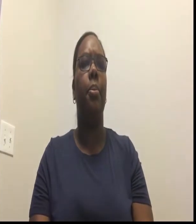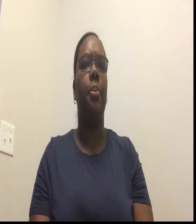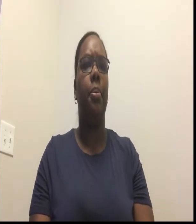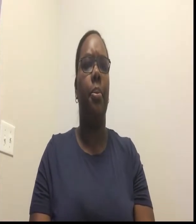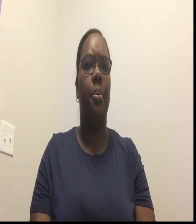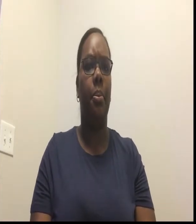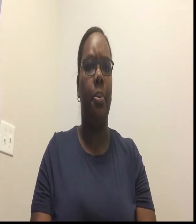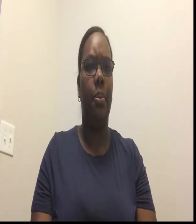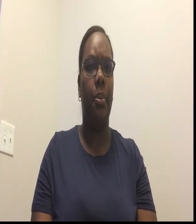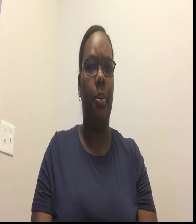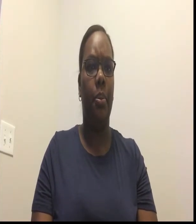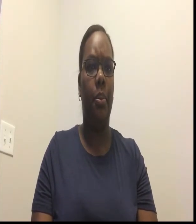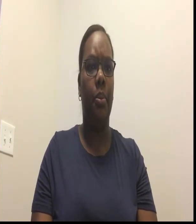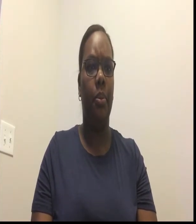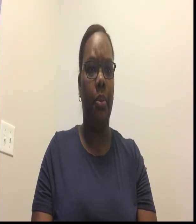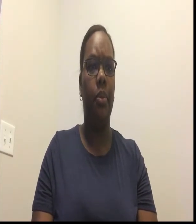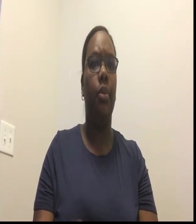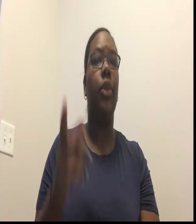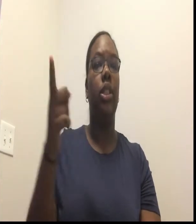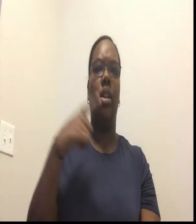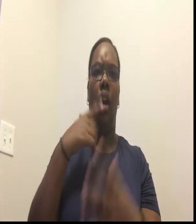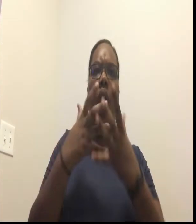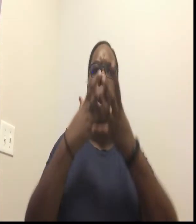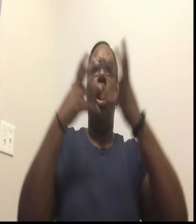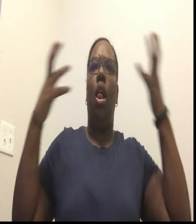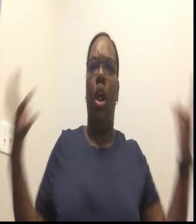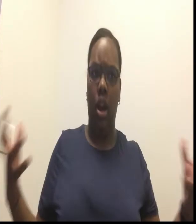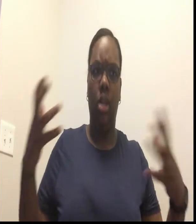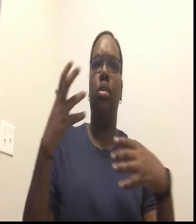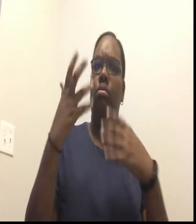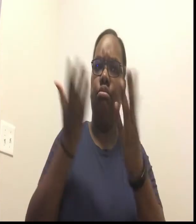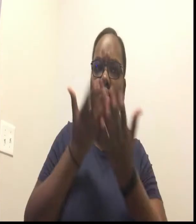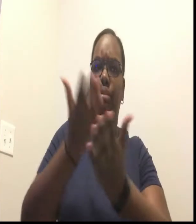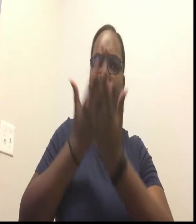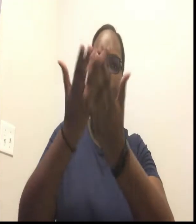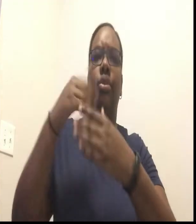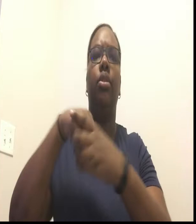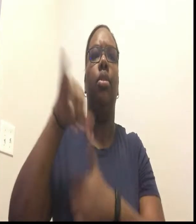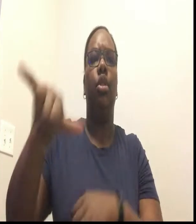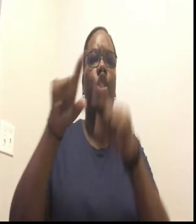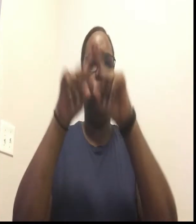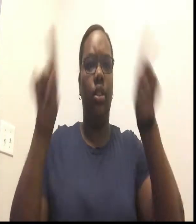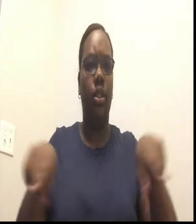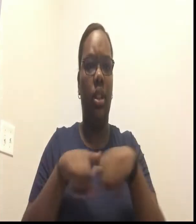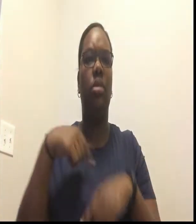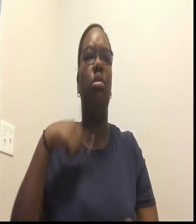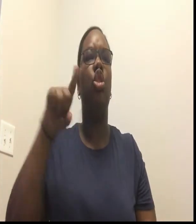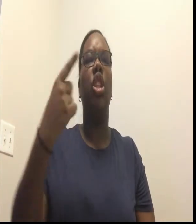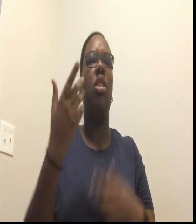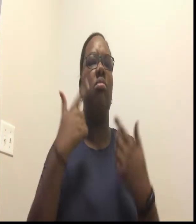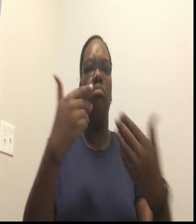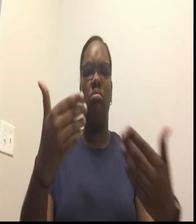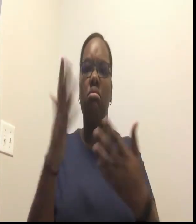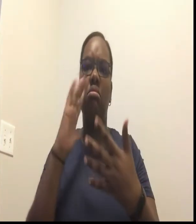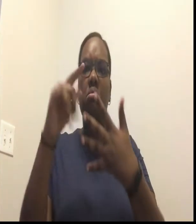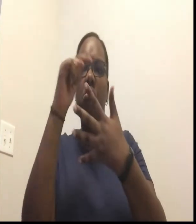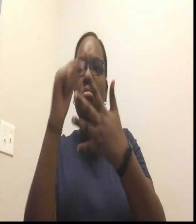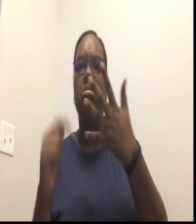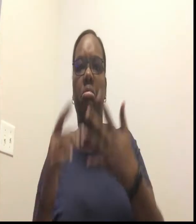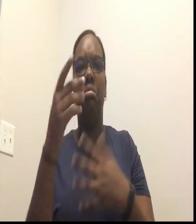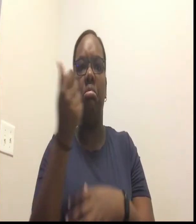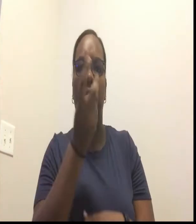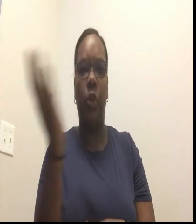lot of motions on this cheat sheet so I'm only gonna go over a few and how it